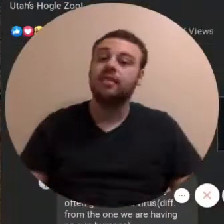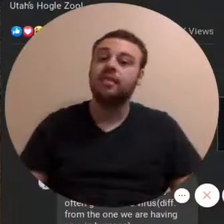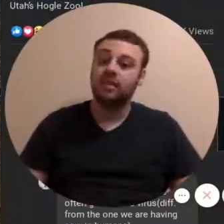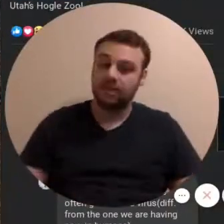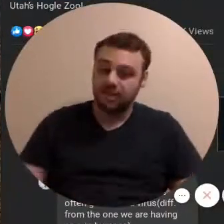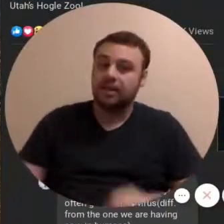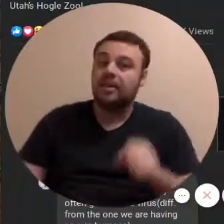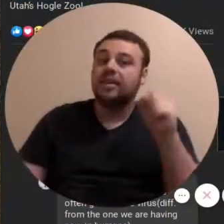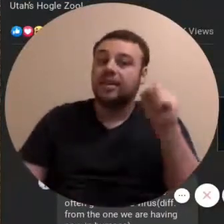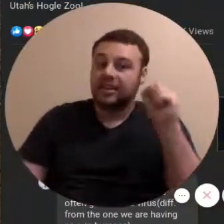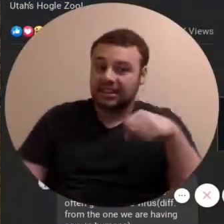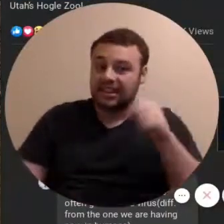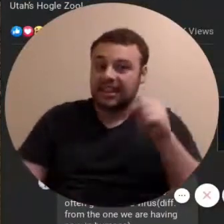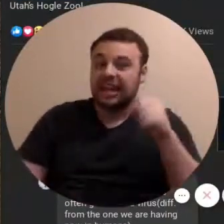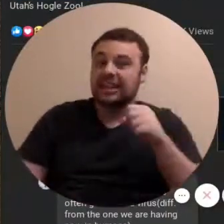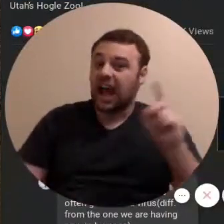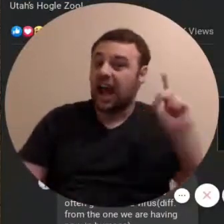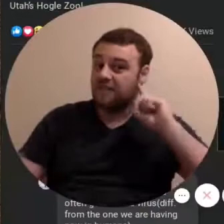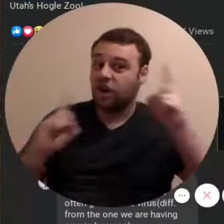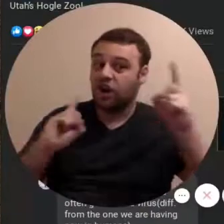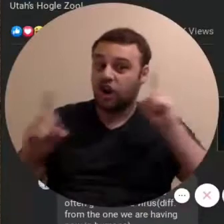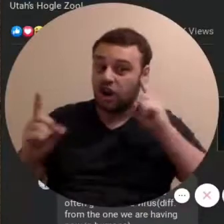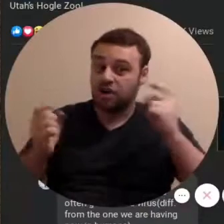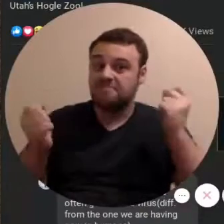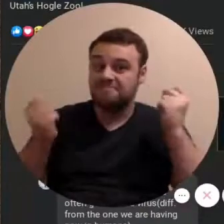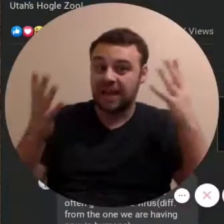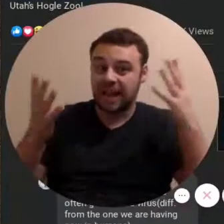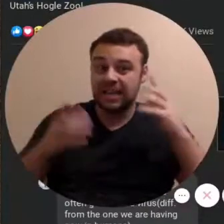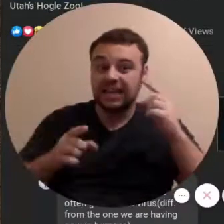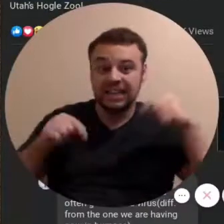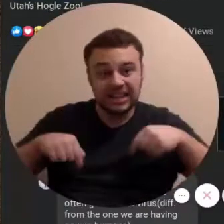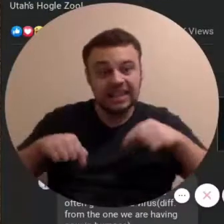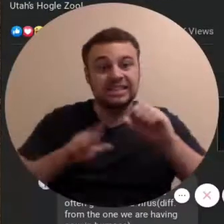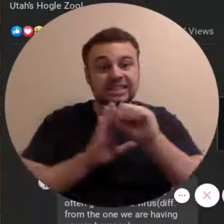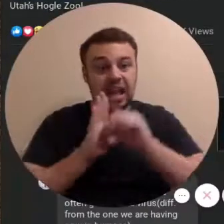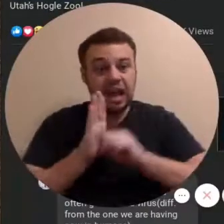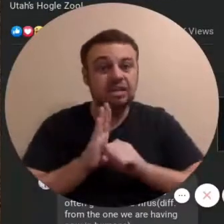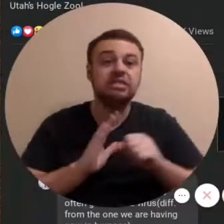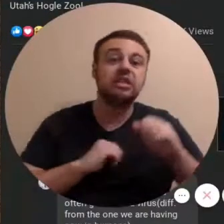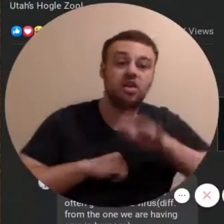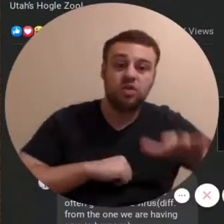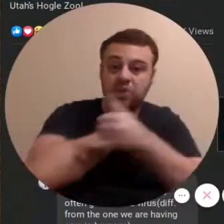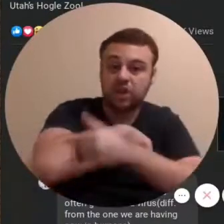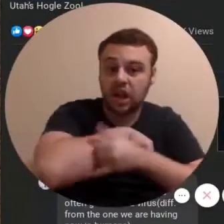but really around the country, more cougar encounters. Stephanie: Again, it's mostly because of the human